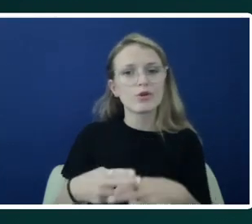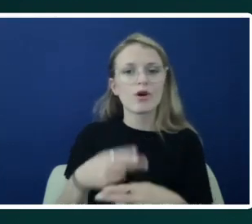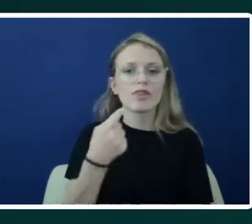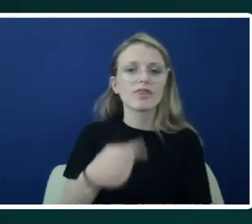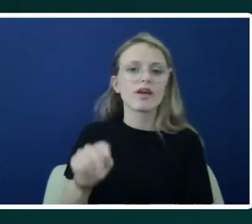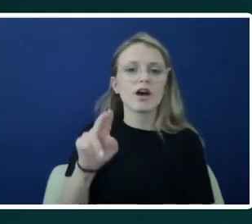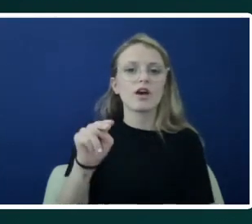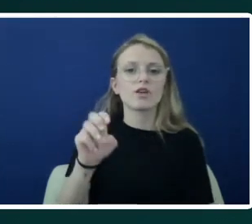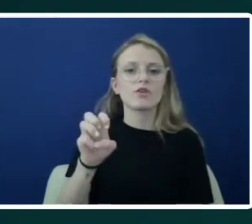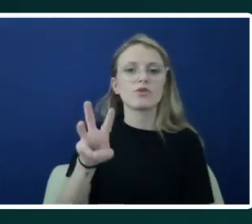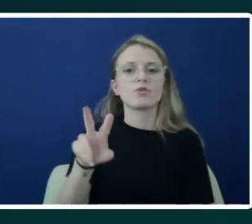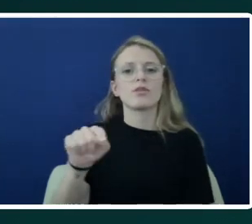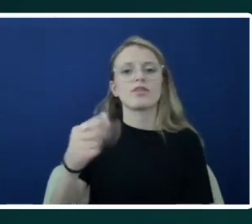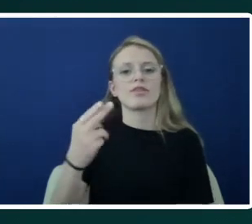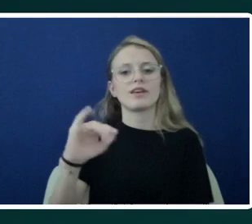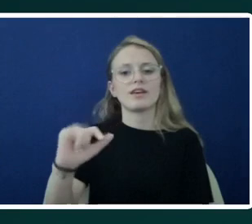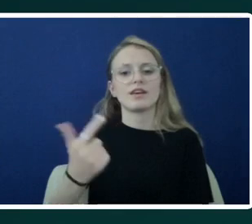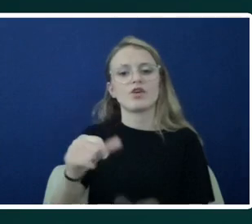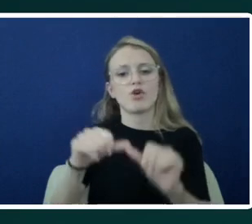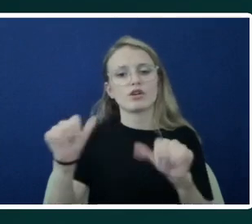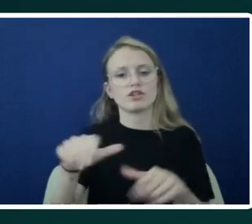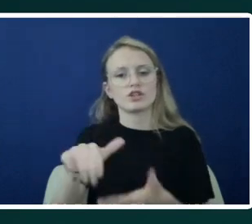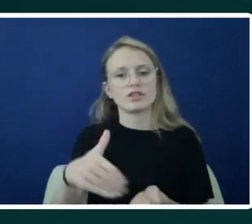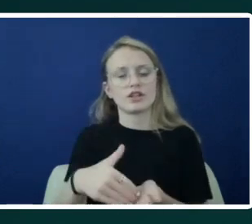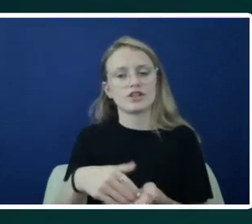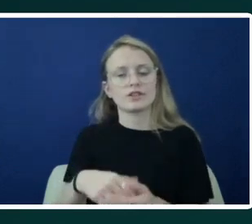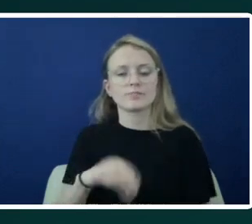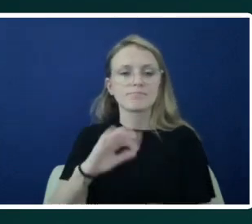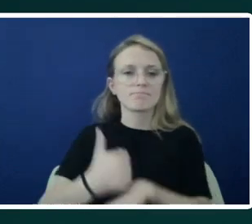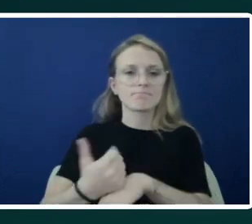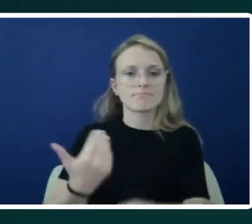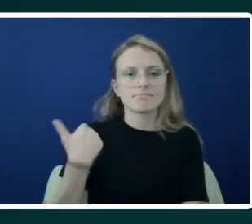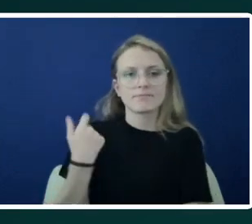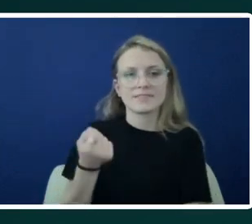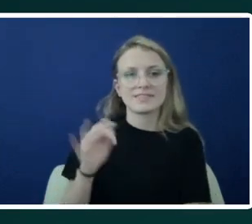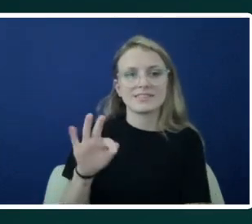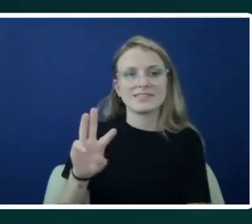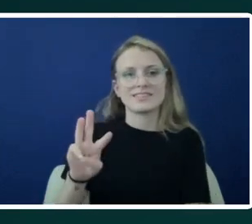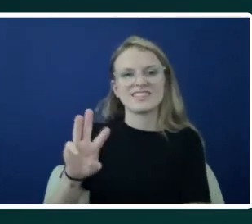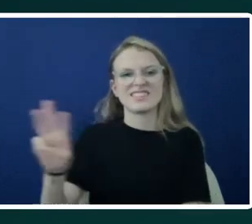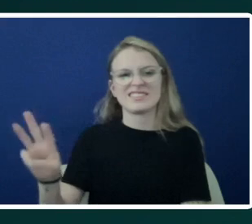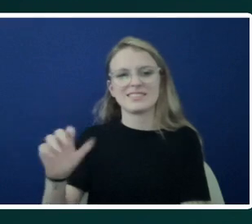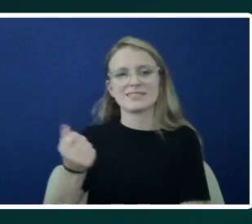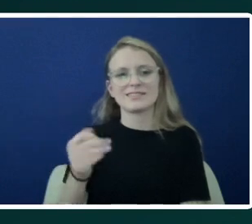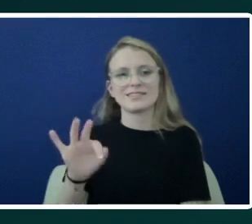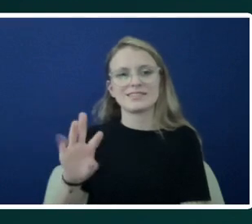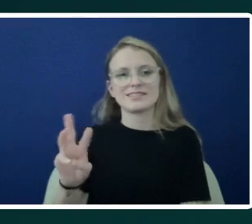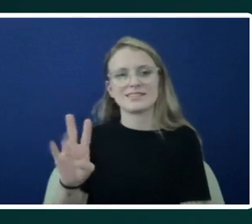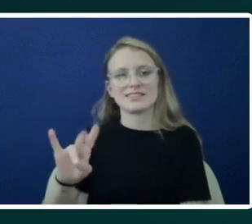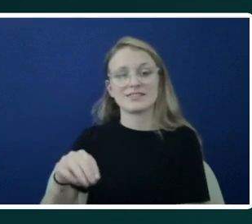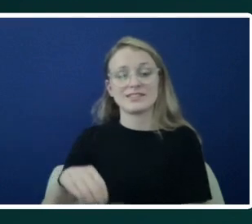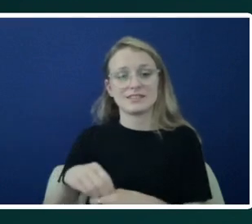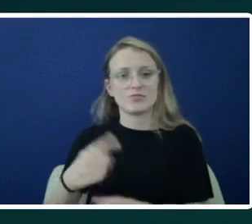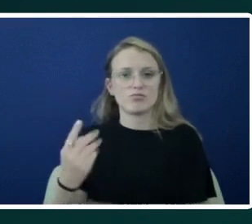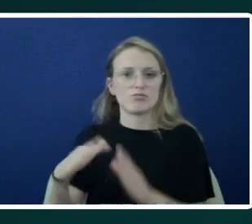Center which was established in 1966 and '67 in a neighborhood in Washington called Adams Morgan.